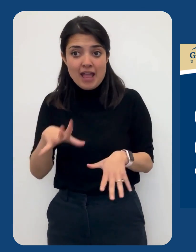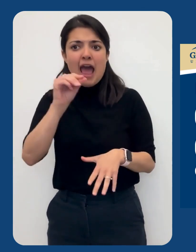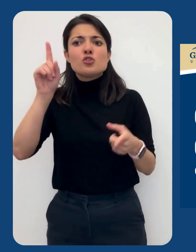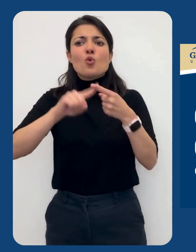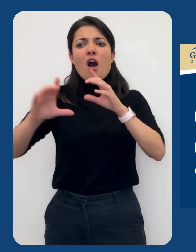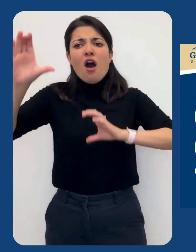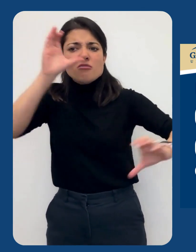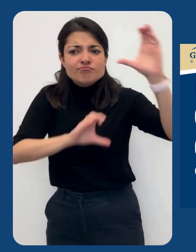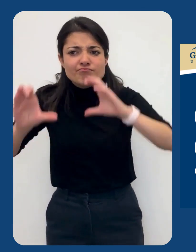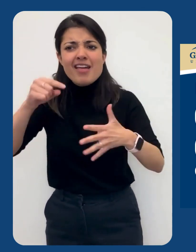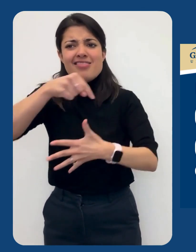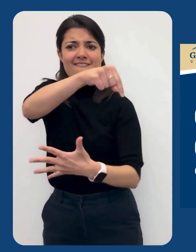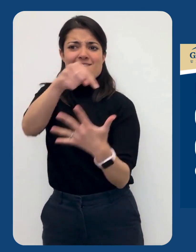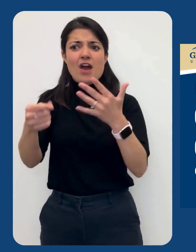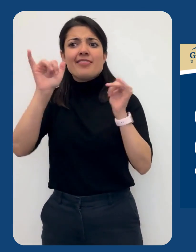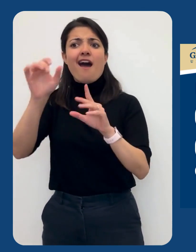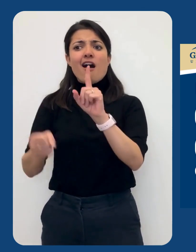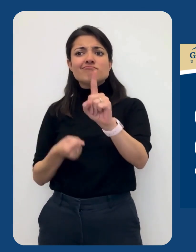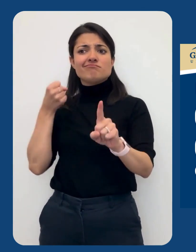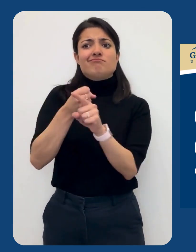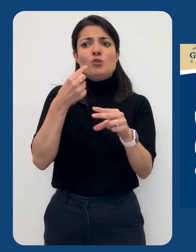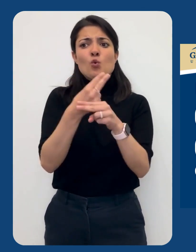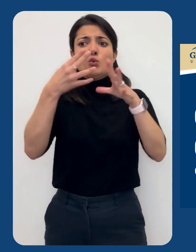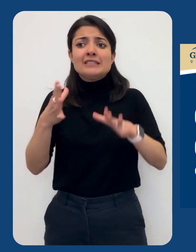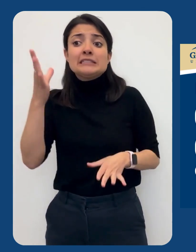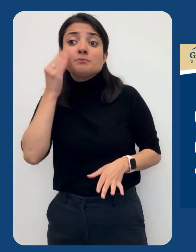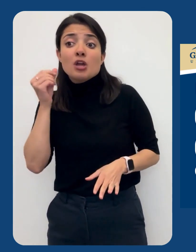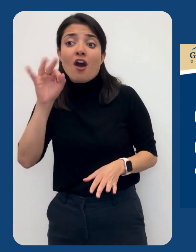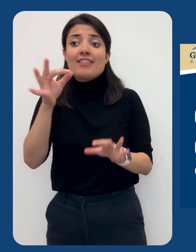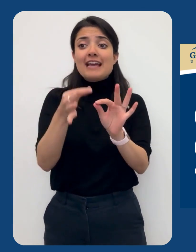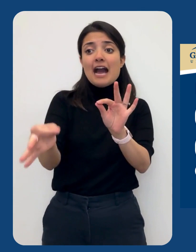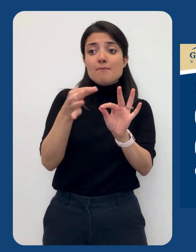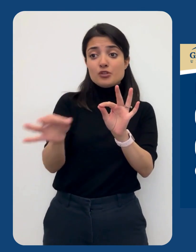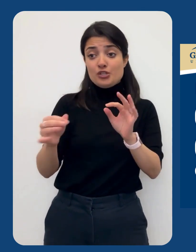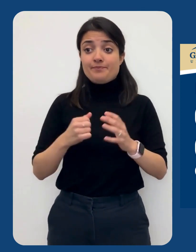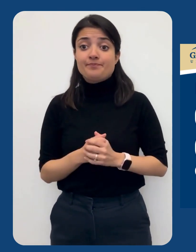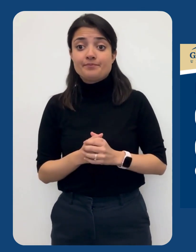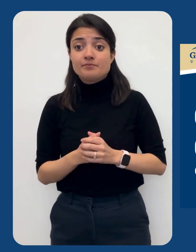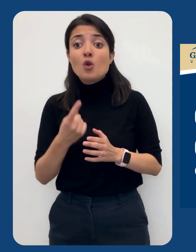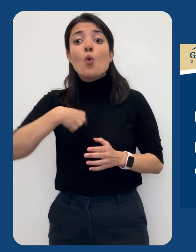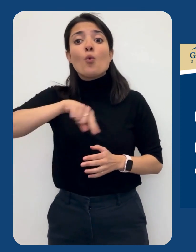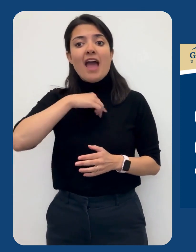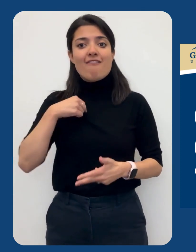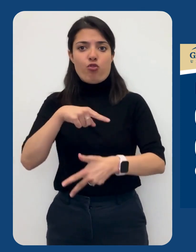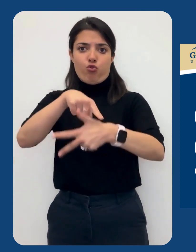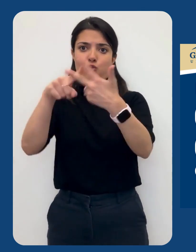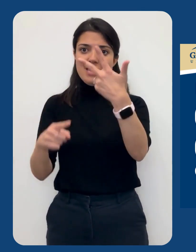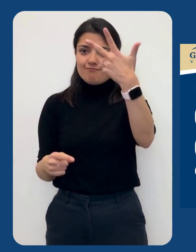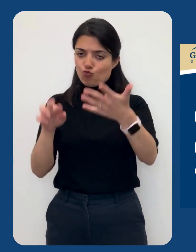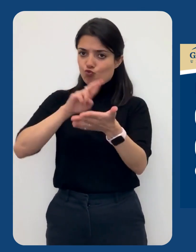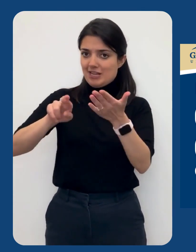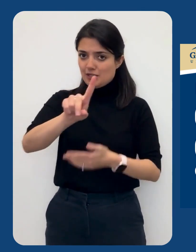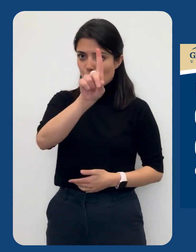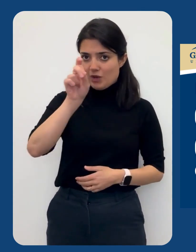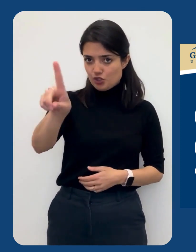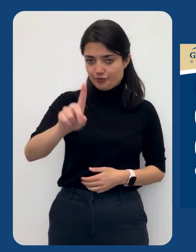and to explore the factors that affect the user experience of captions. We had these three research questions.